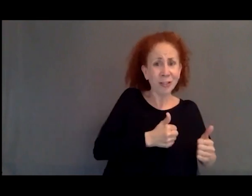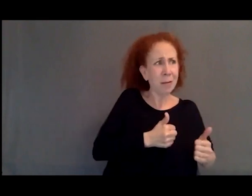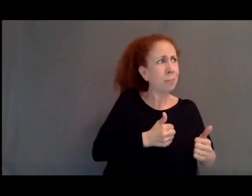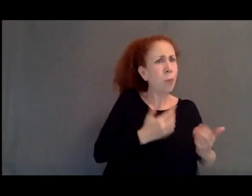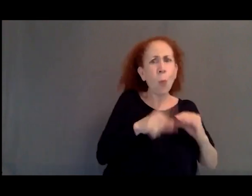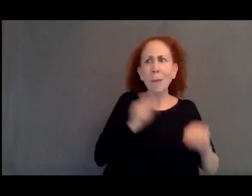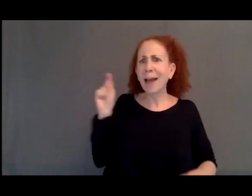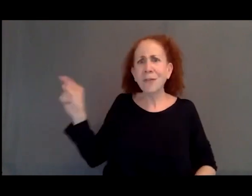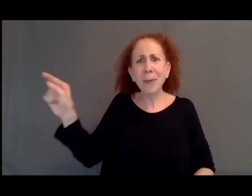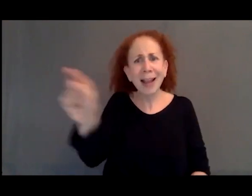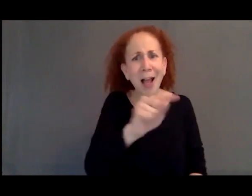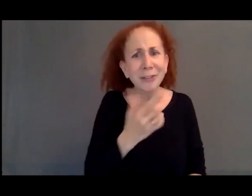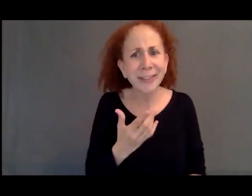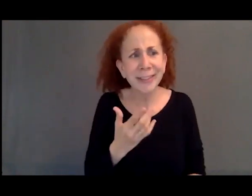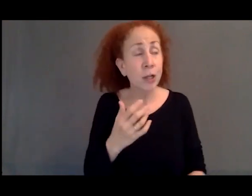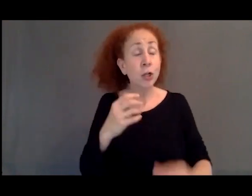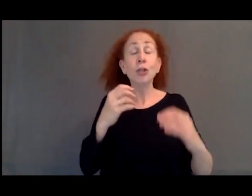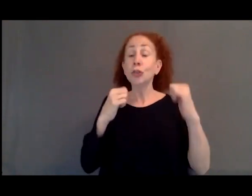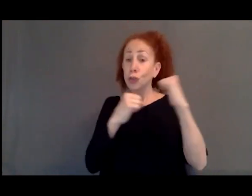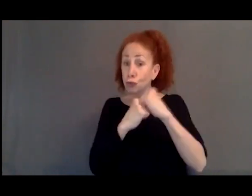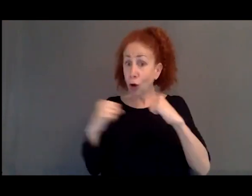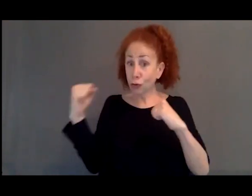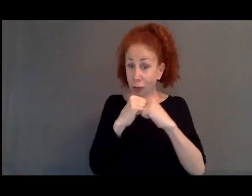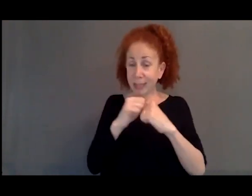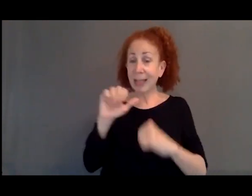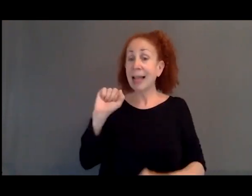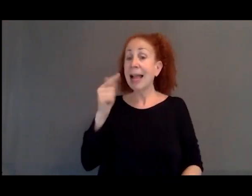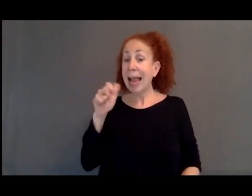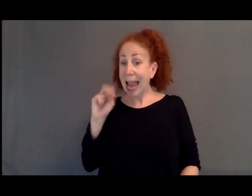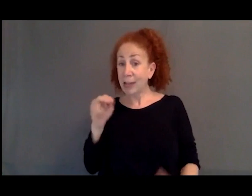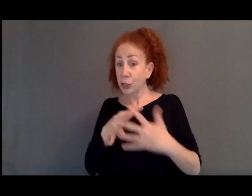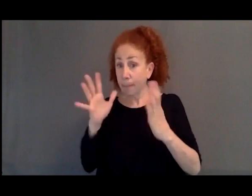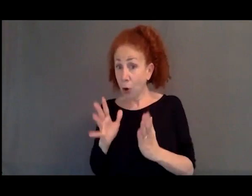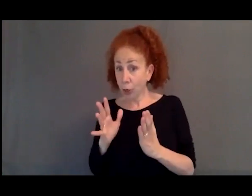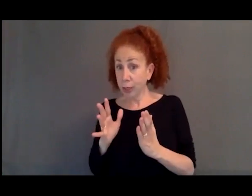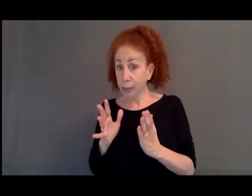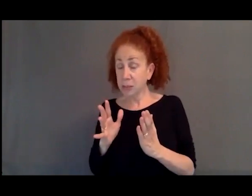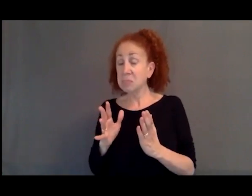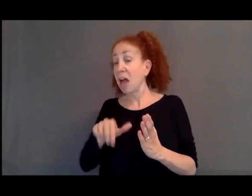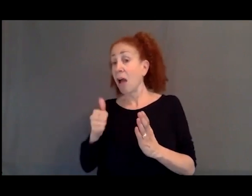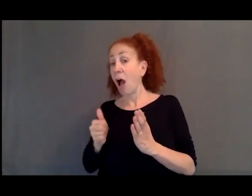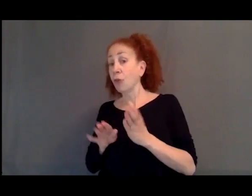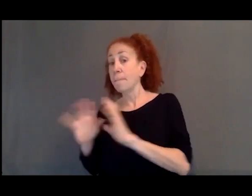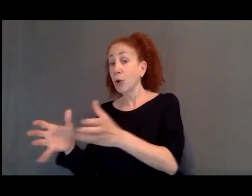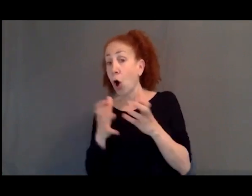Structurally, Asian-Americans and other so-called minorities are going to be perpetually feeling displaced,